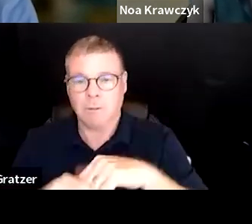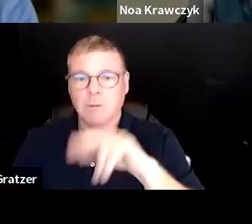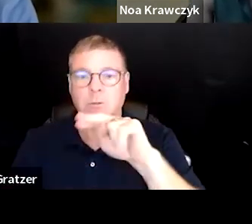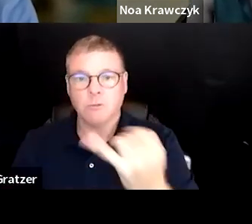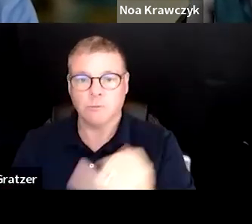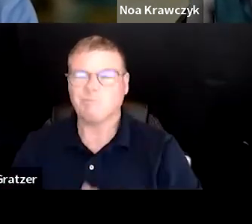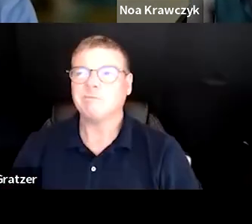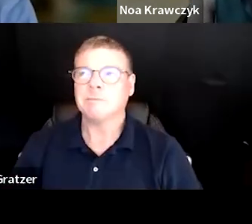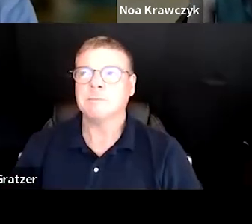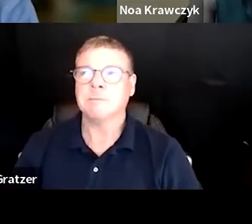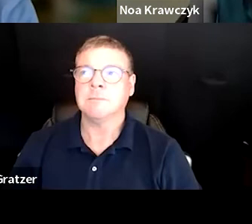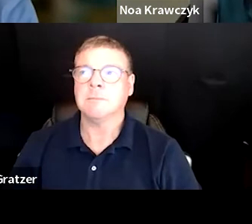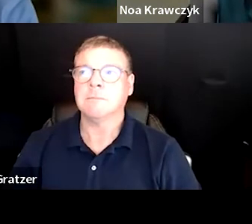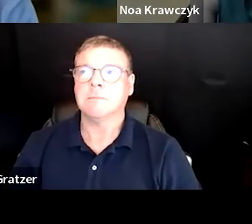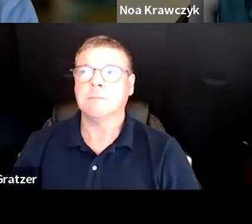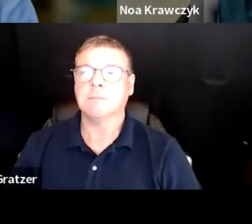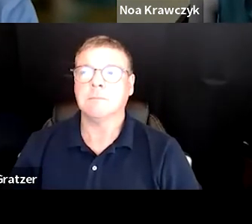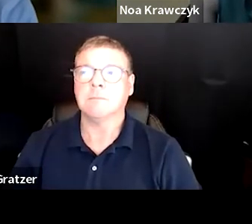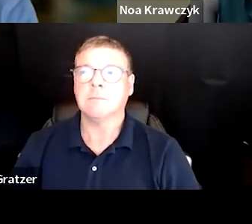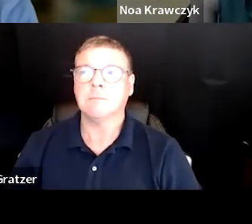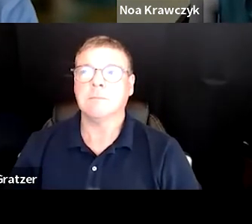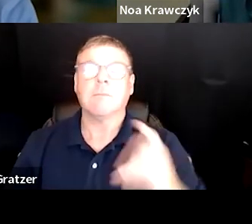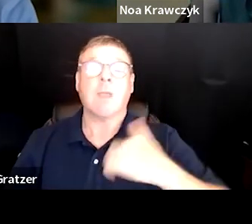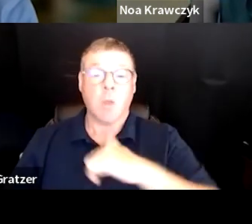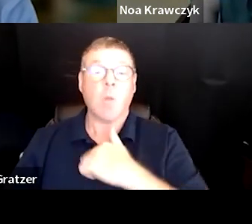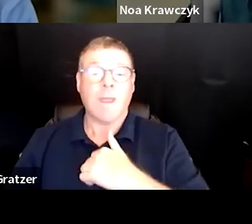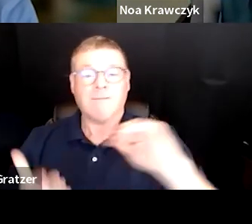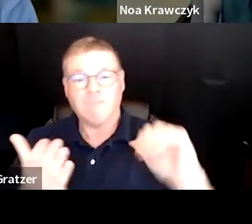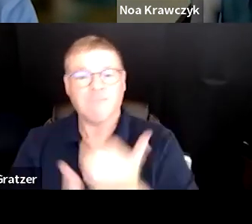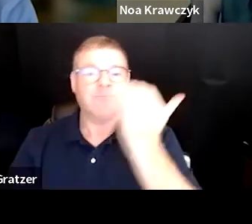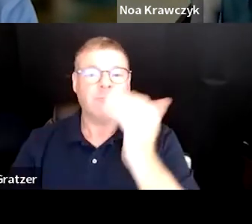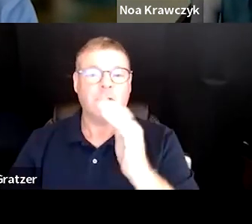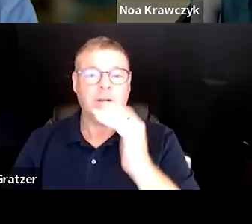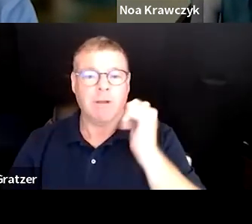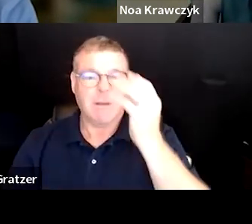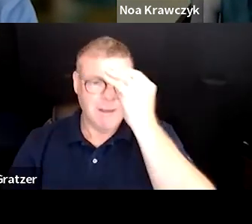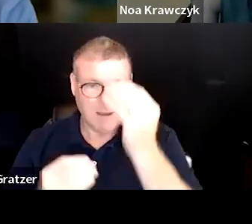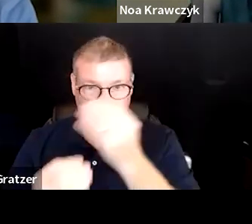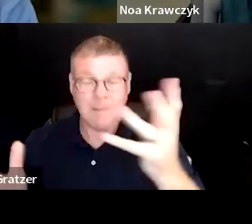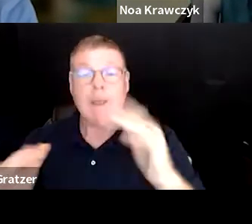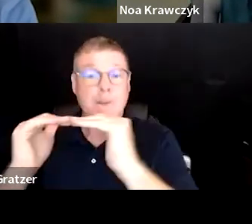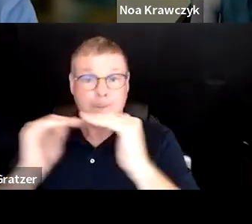Yeah, actually, I mean, we have sort of a fresh update. And I think some of our peers are on this webinar.